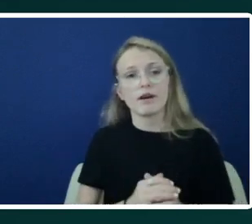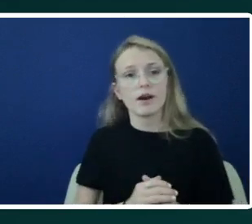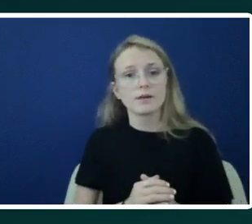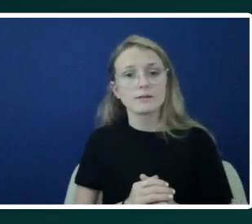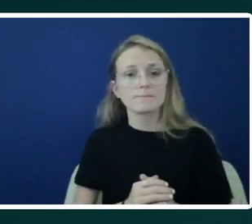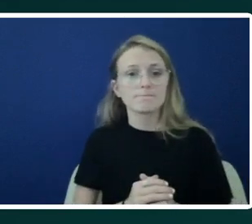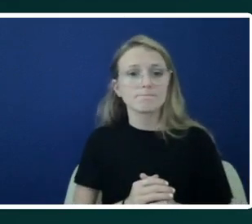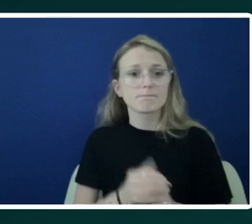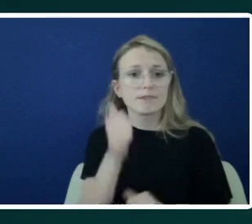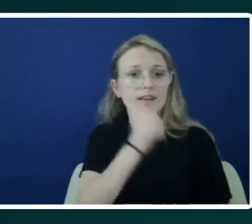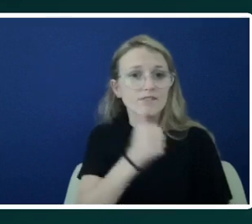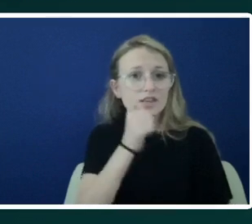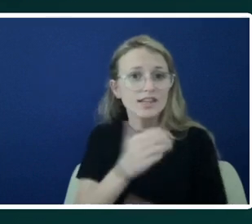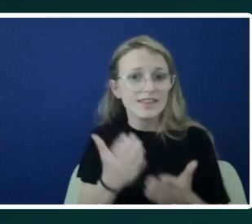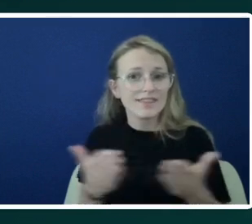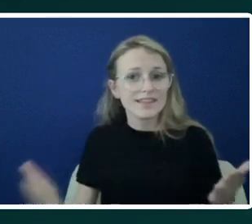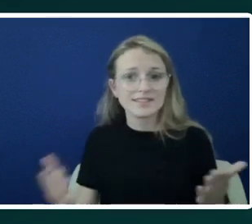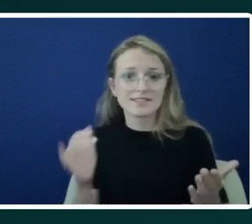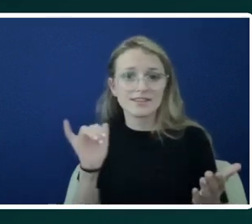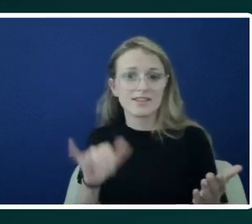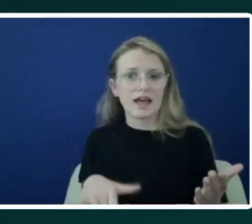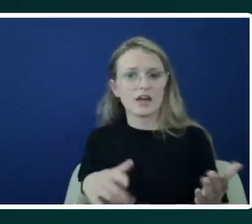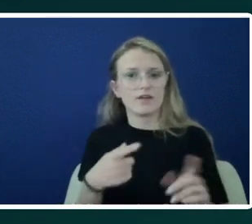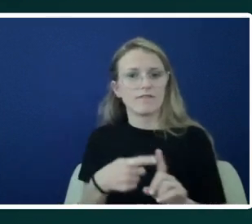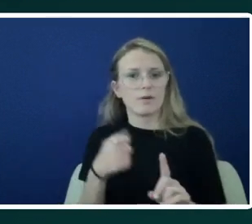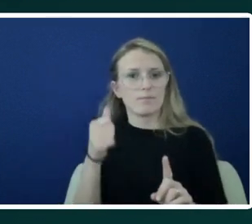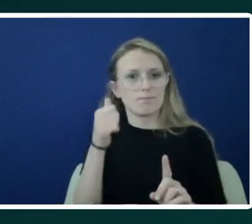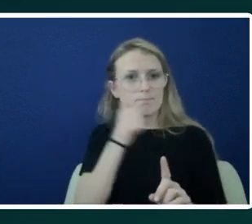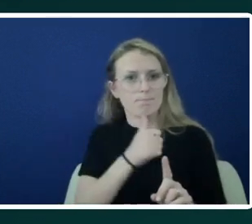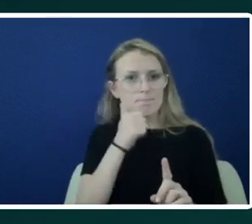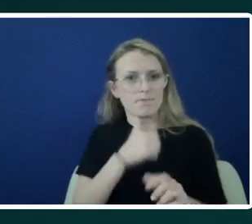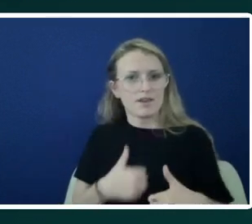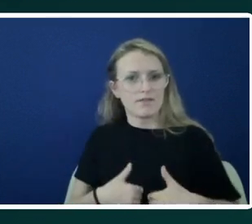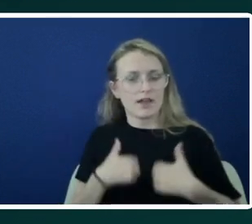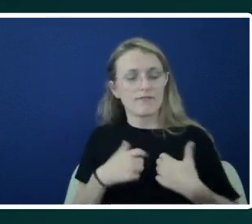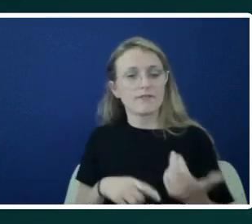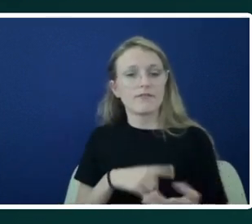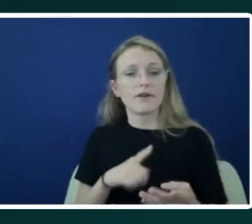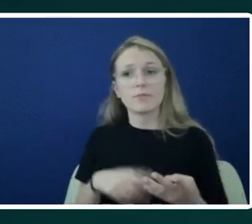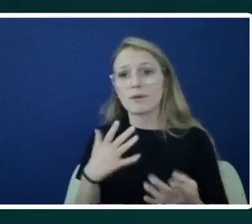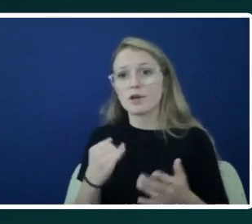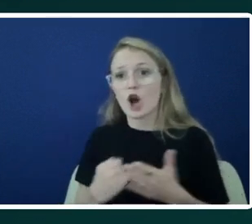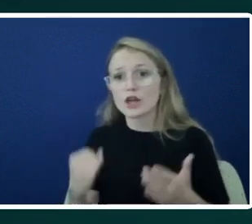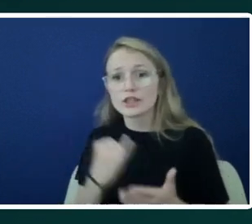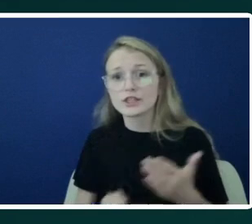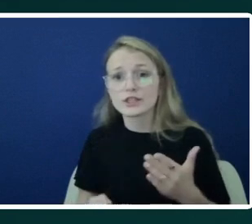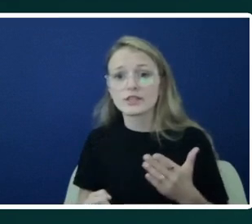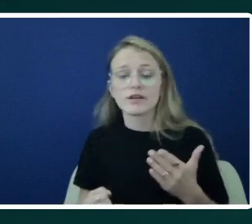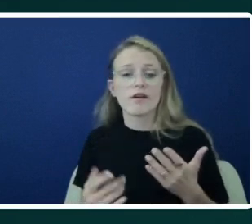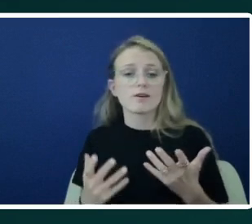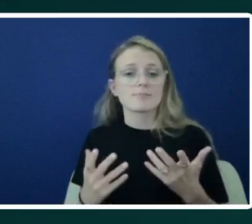objects from community life. It could be artwork. And so, being able to work with community members